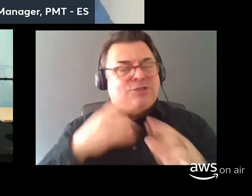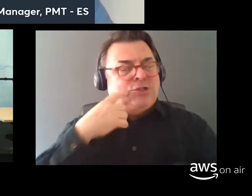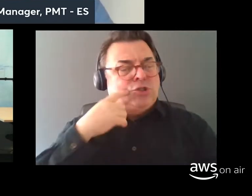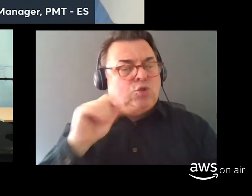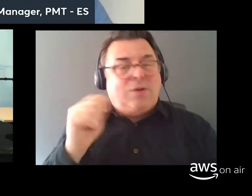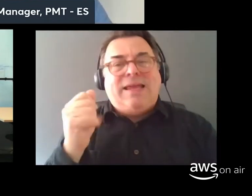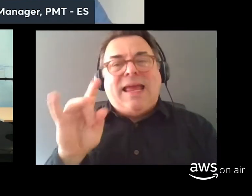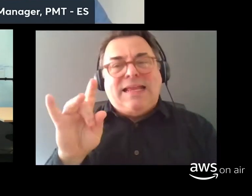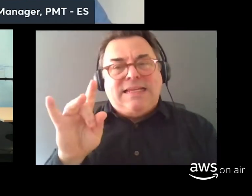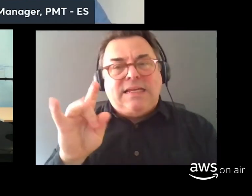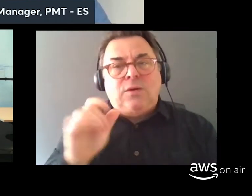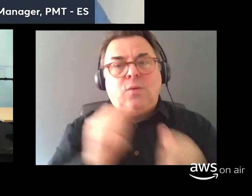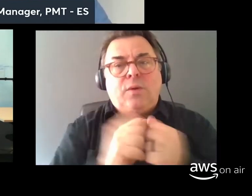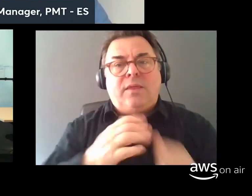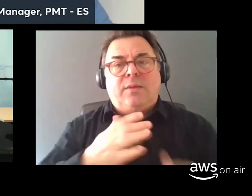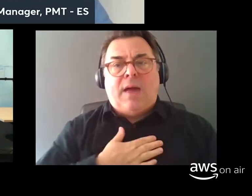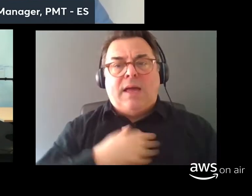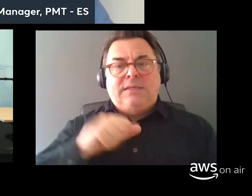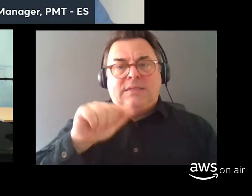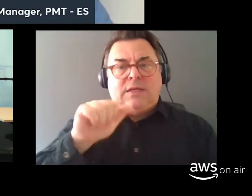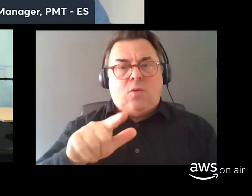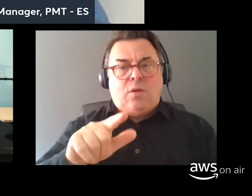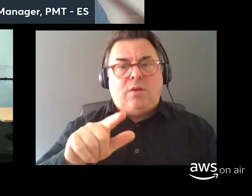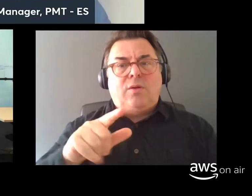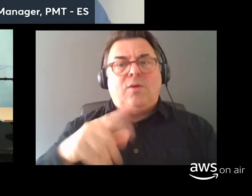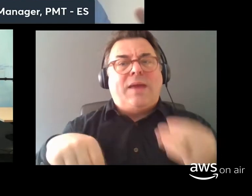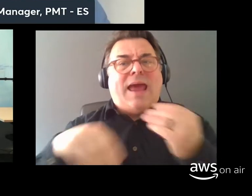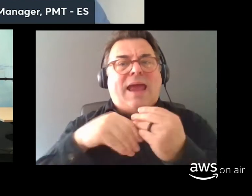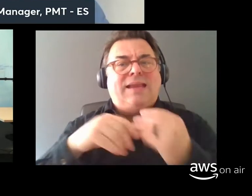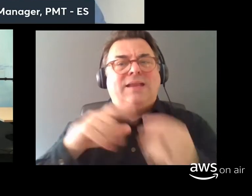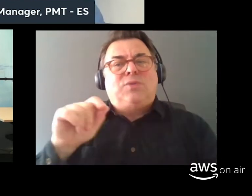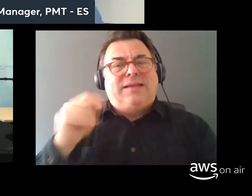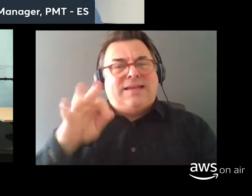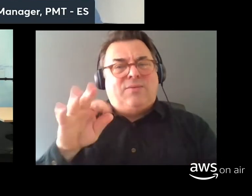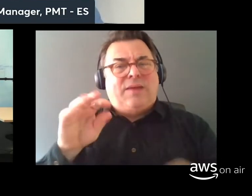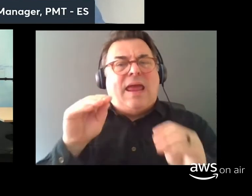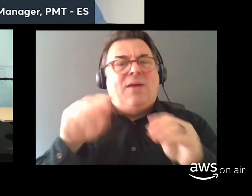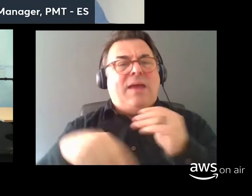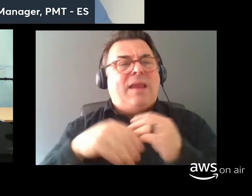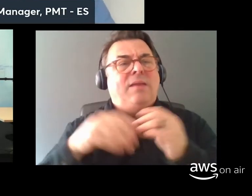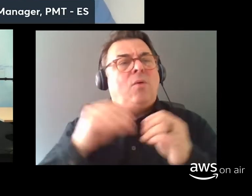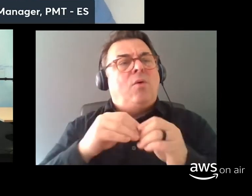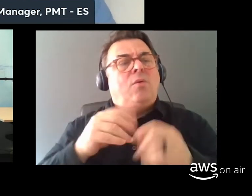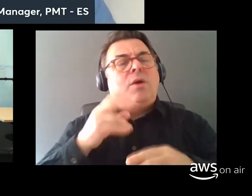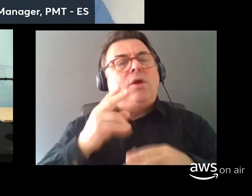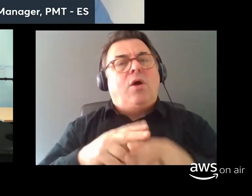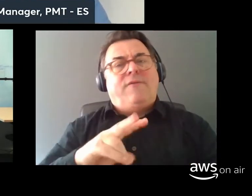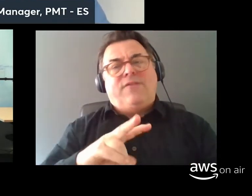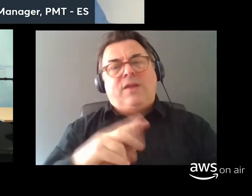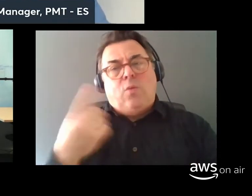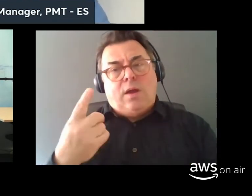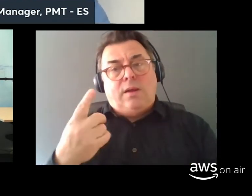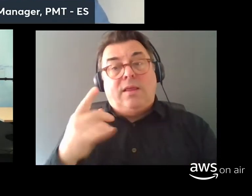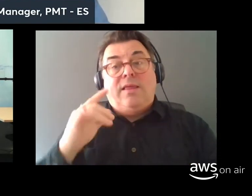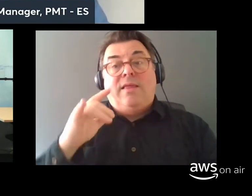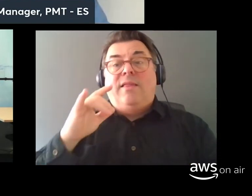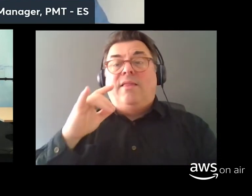we added Postgres in 2019. And that's what we call as v1 now. And that took off. Lots of customers,